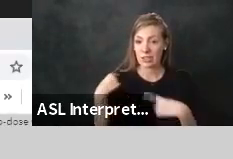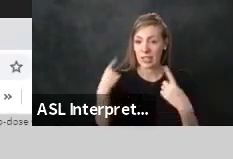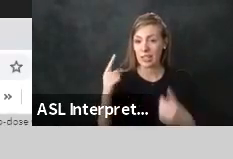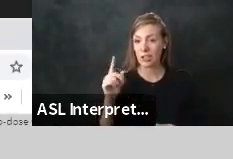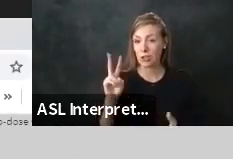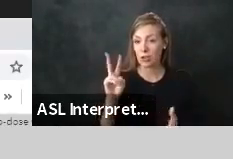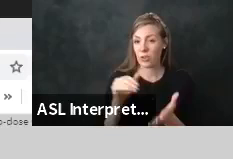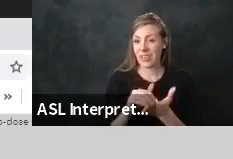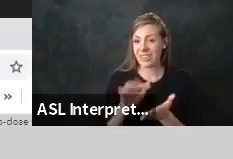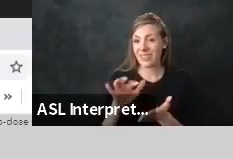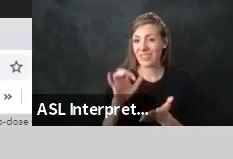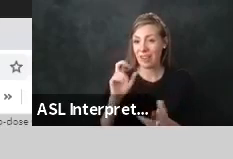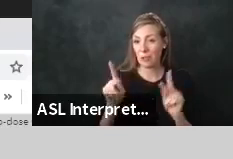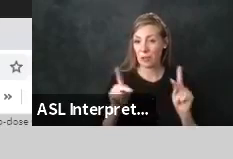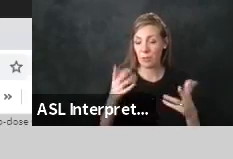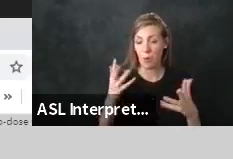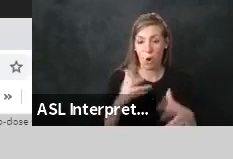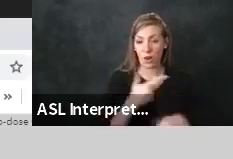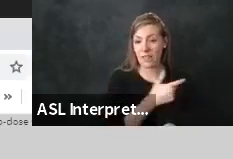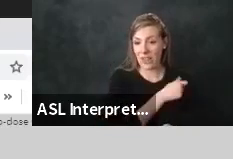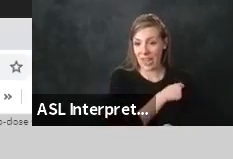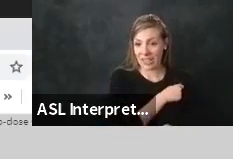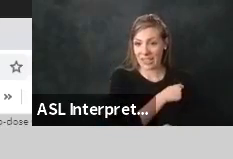cases of COVID-19 and residents who are fully vaccinated.